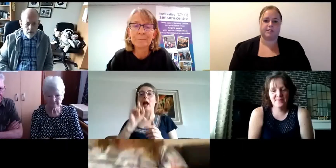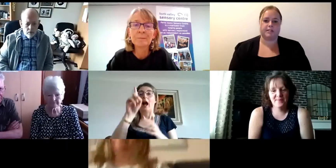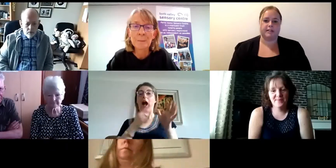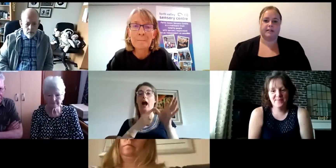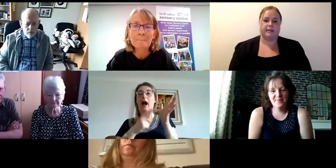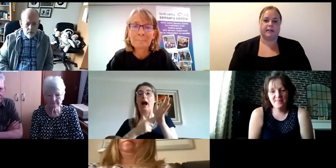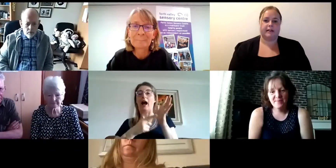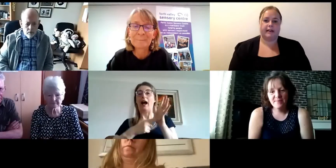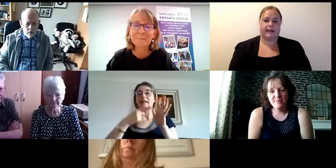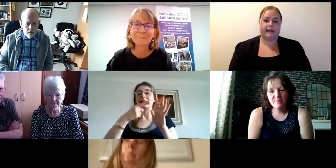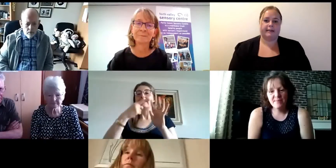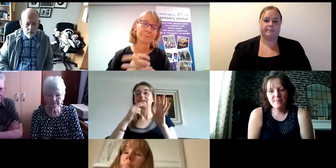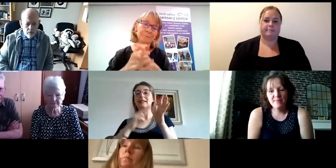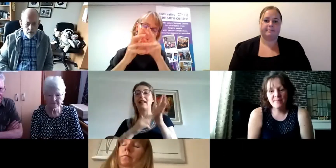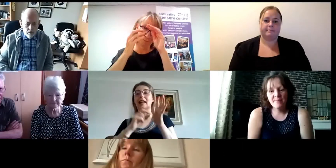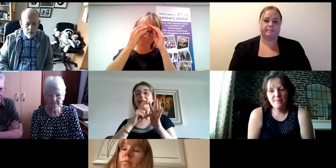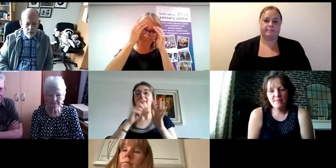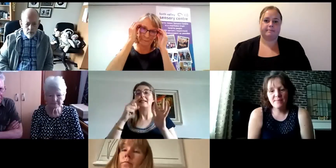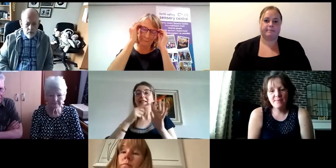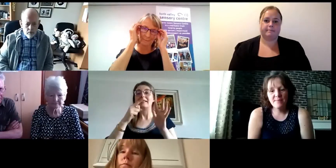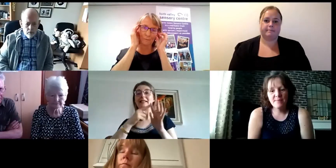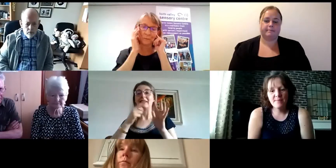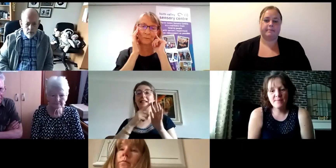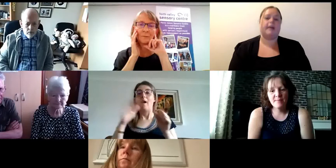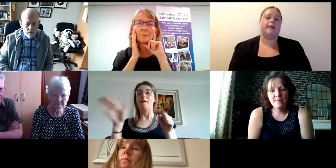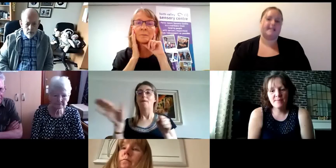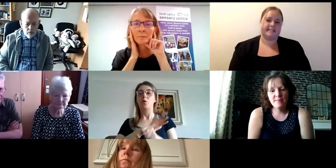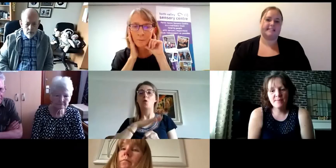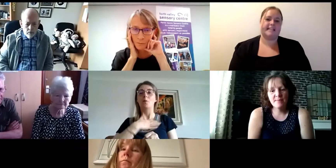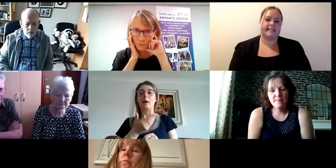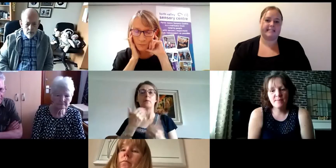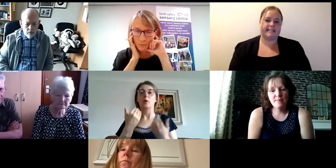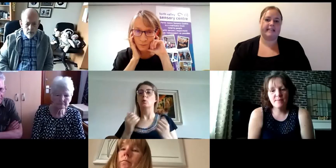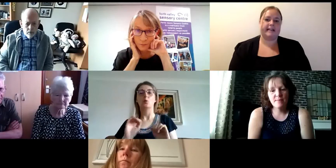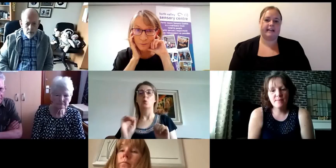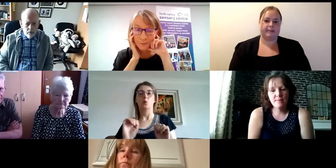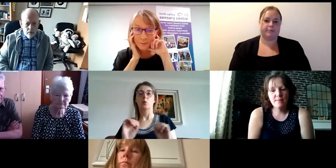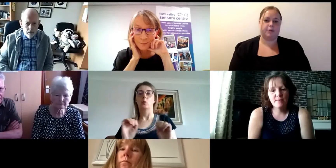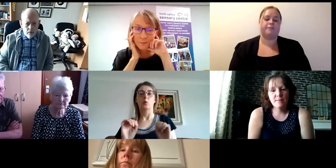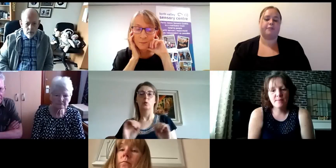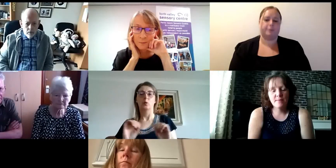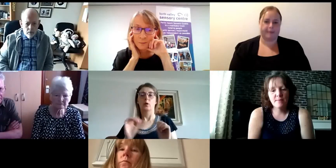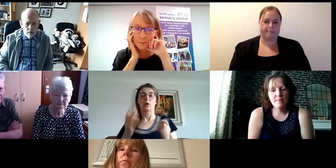I'm there as an attendee. I'm not a full member.